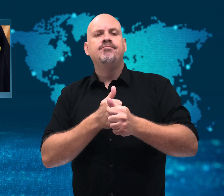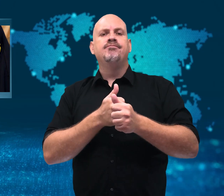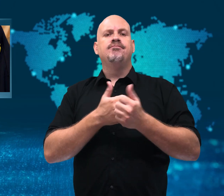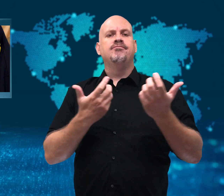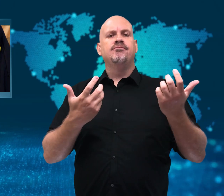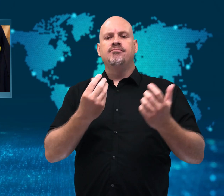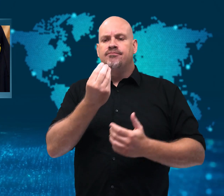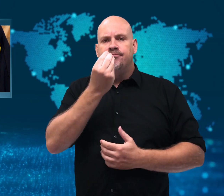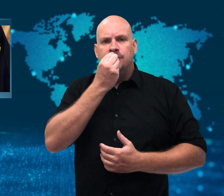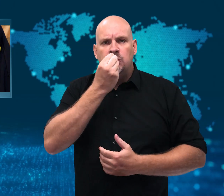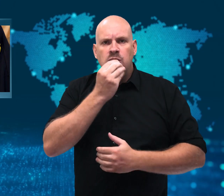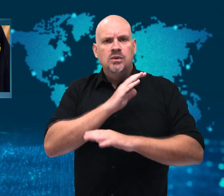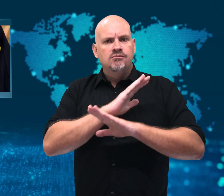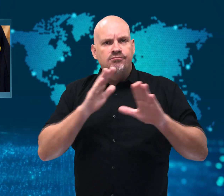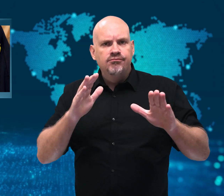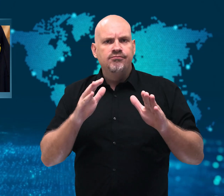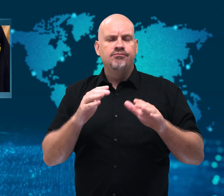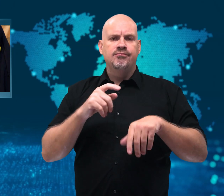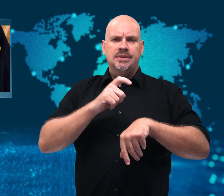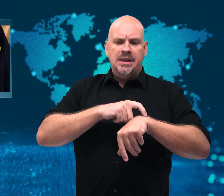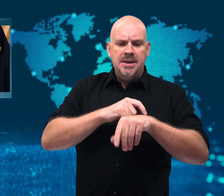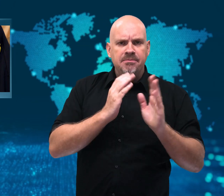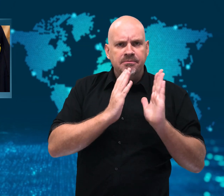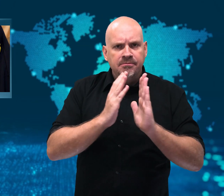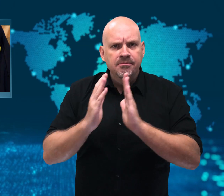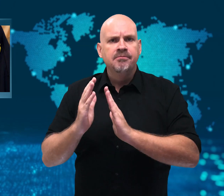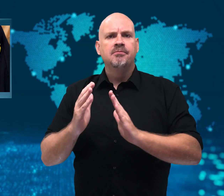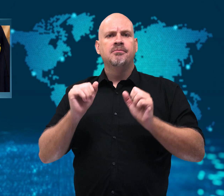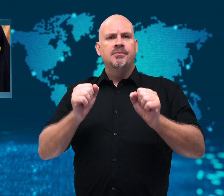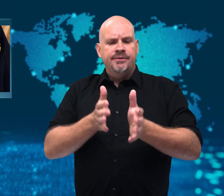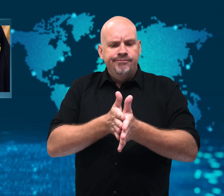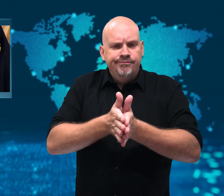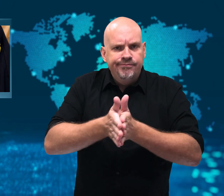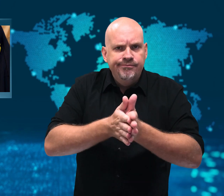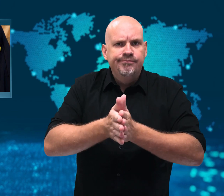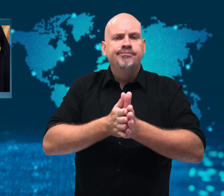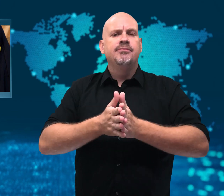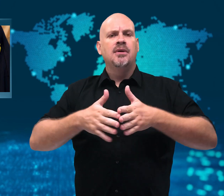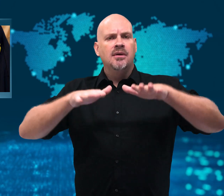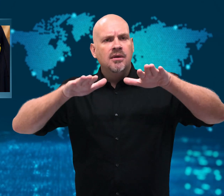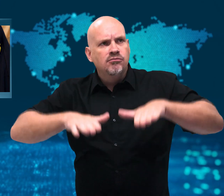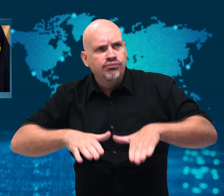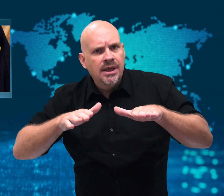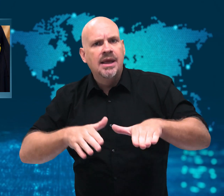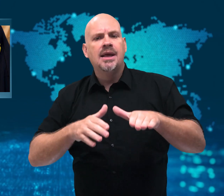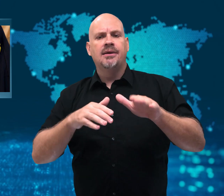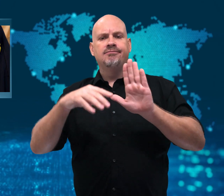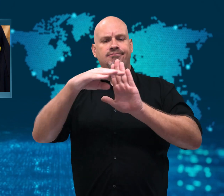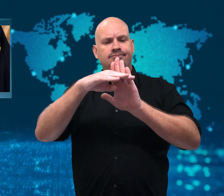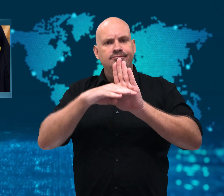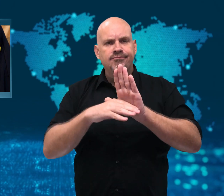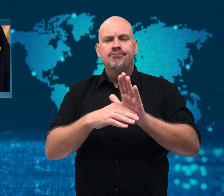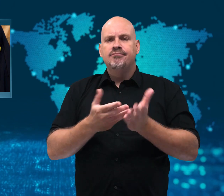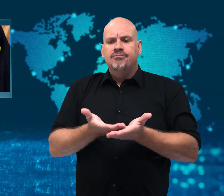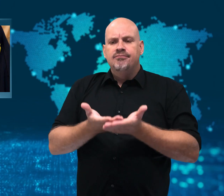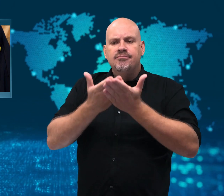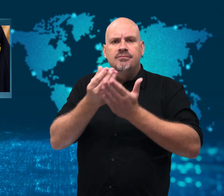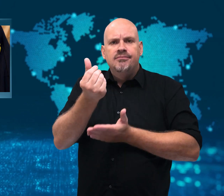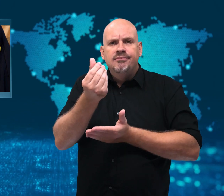including prayers, fasting, and donations to the poor.